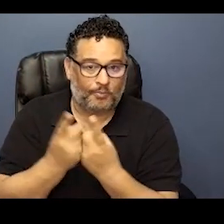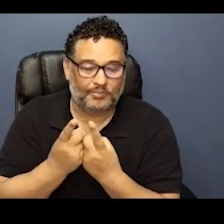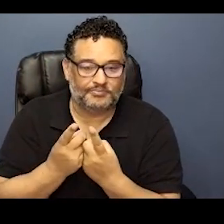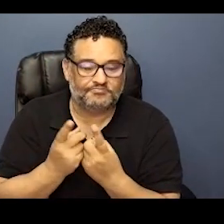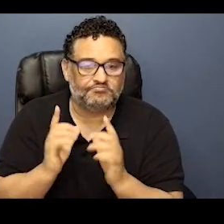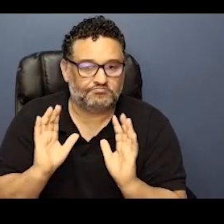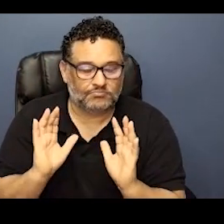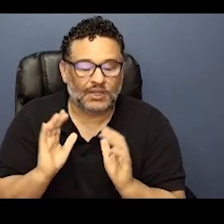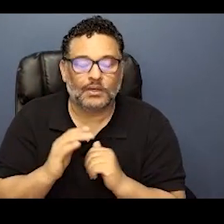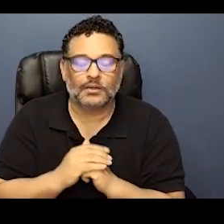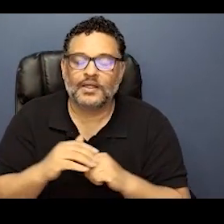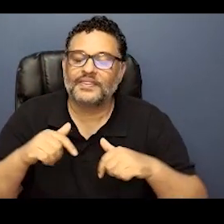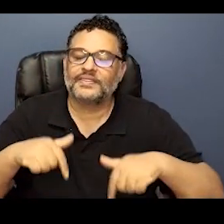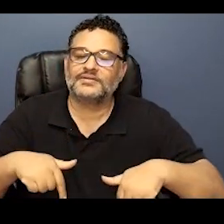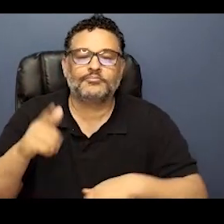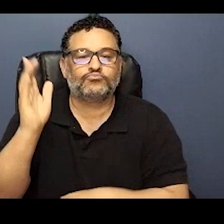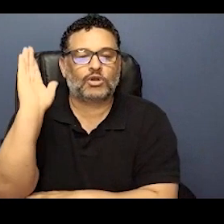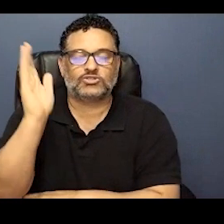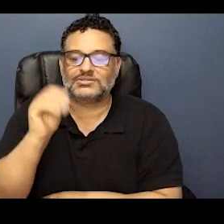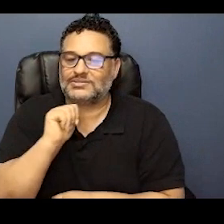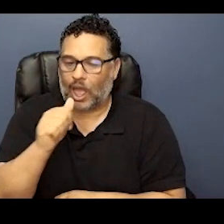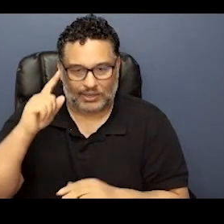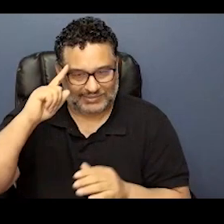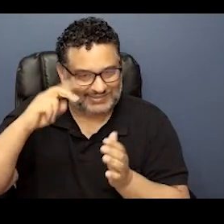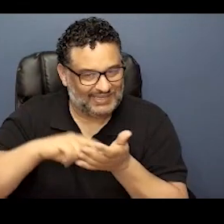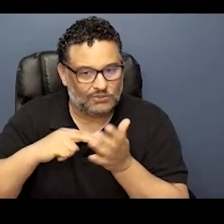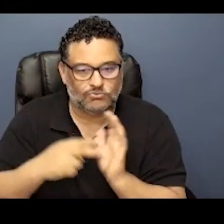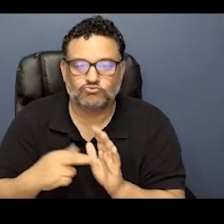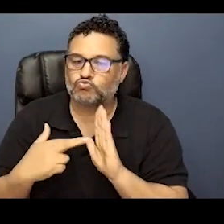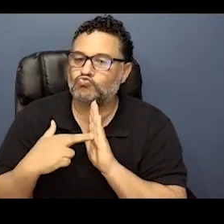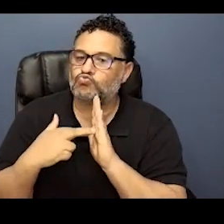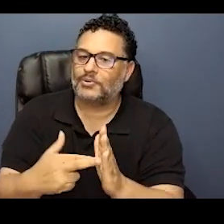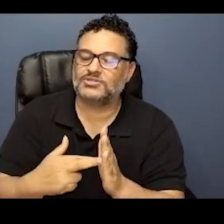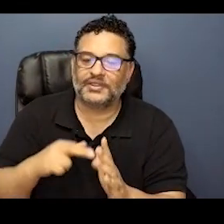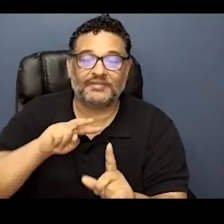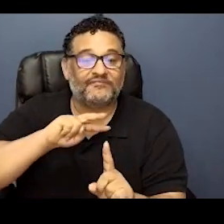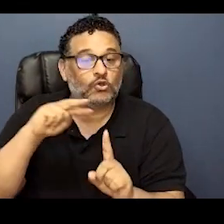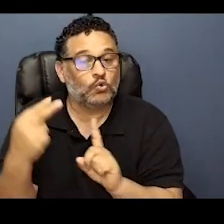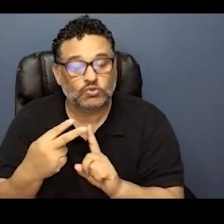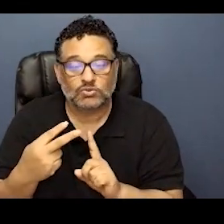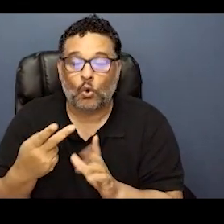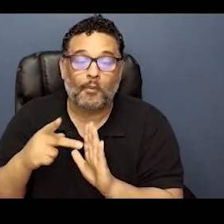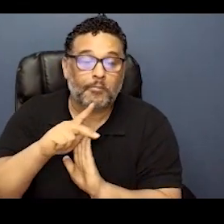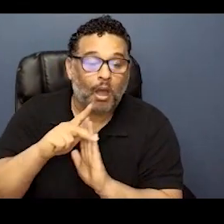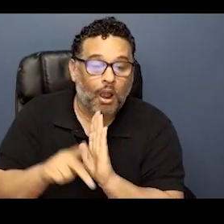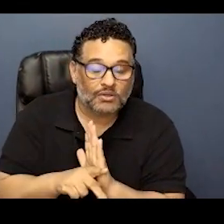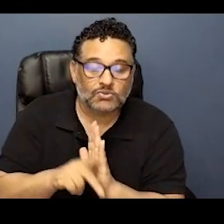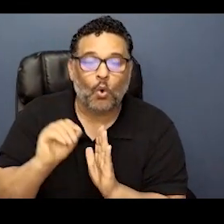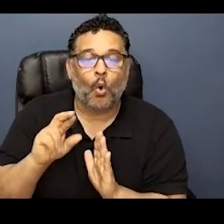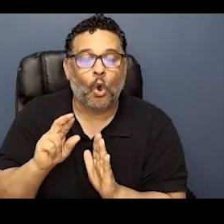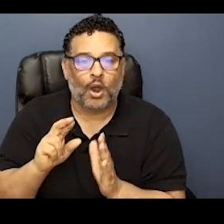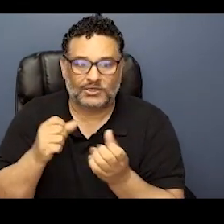This presentation is not intended to represent the views or policy of or be an endorsement of